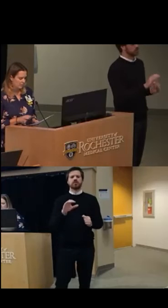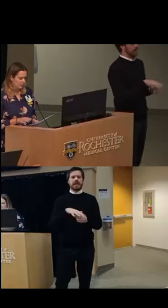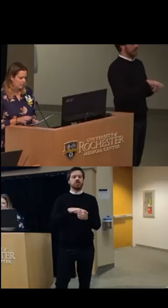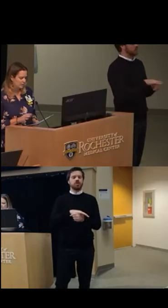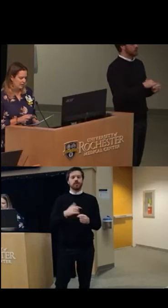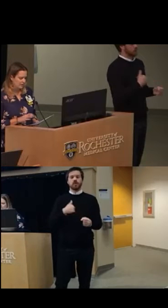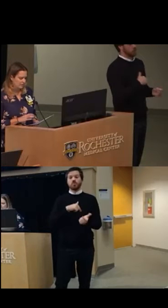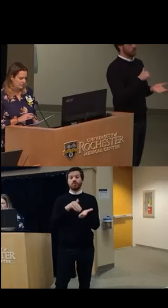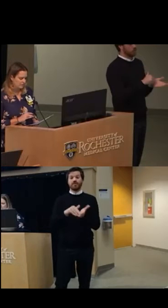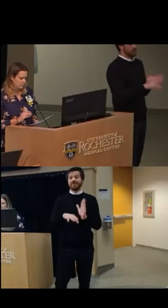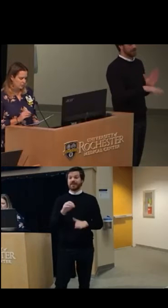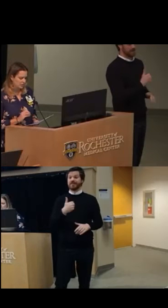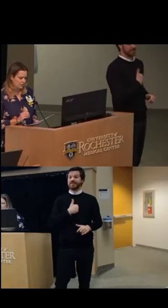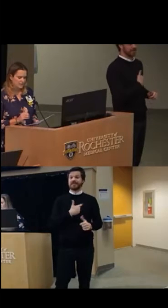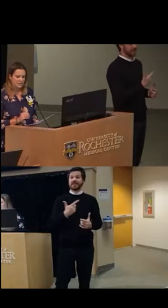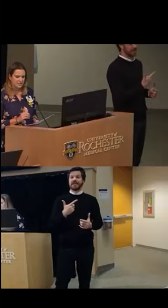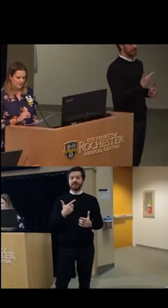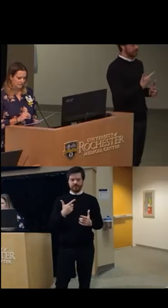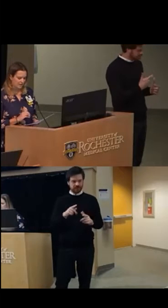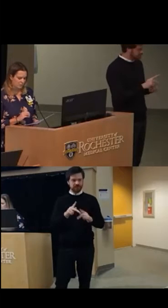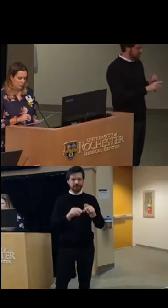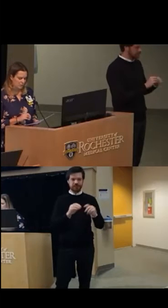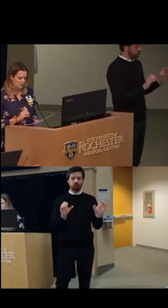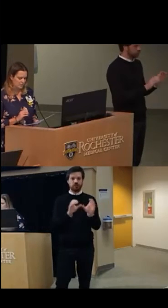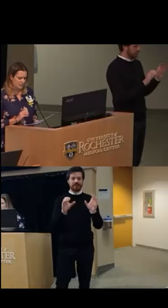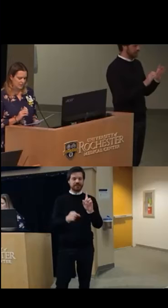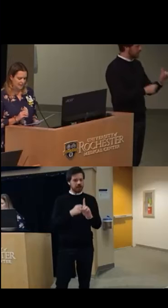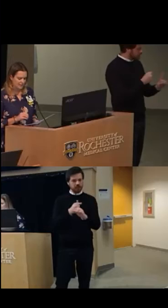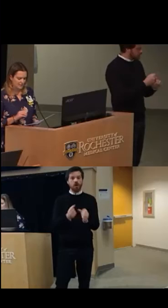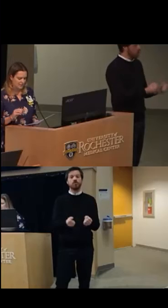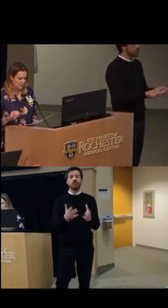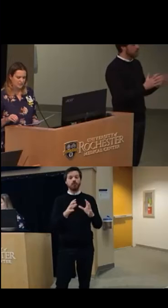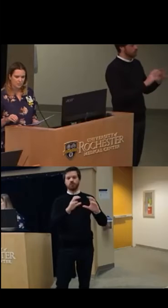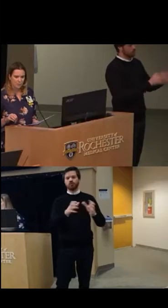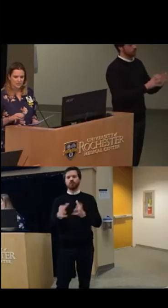we frequently find ourselves immersed in crises that affect multiple entities that we support